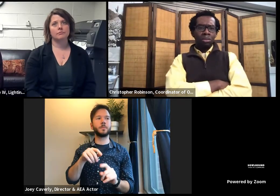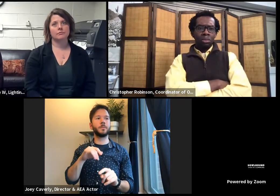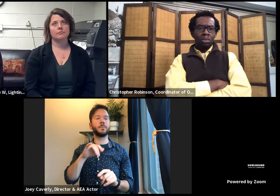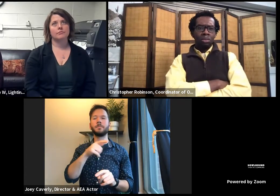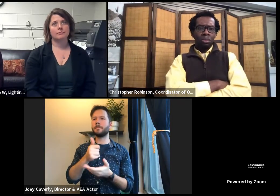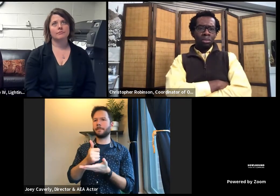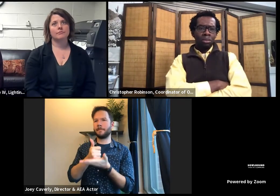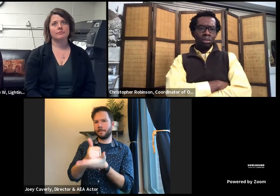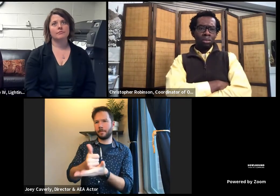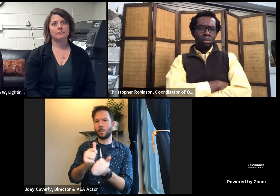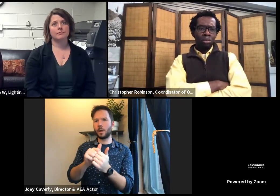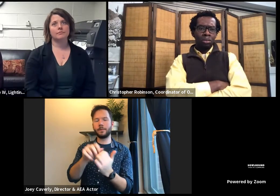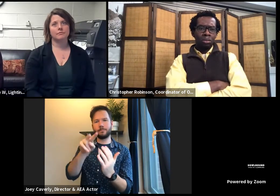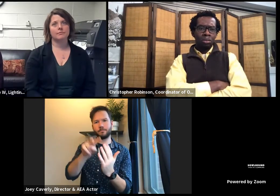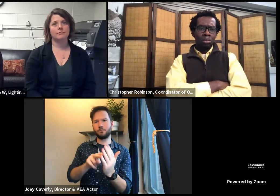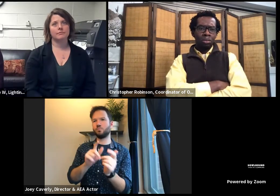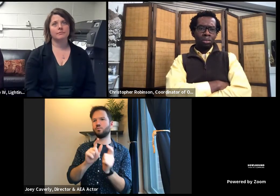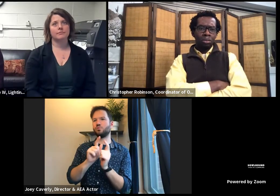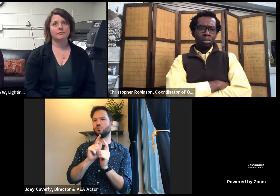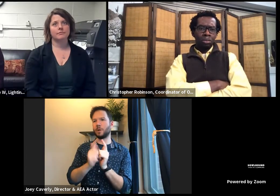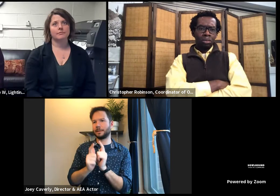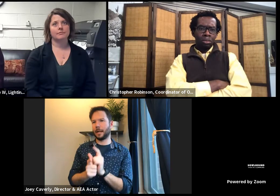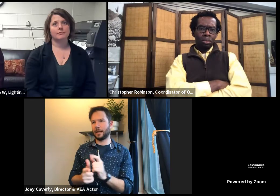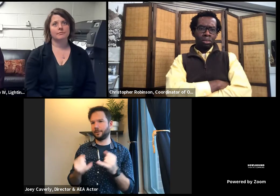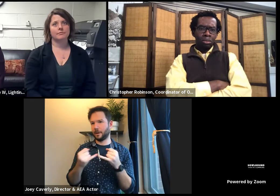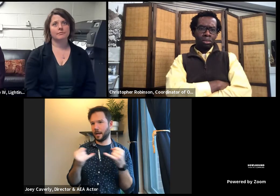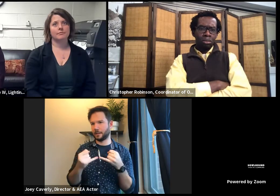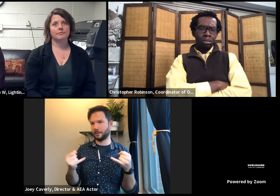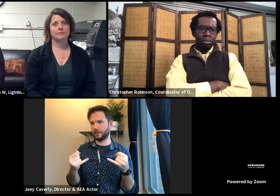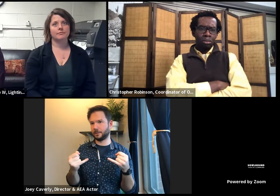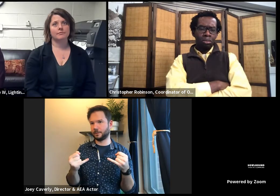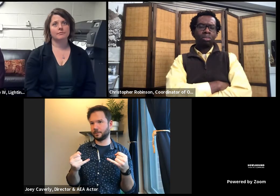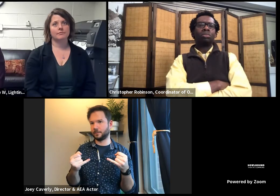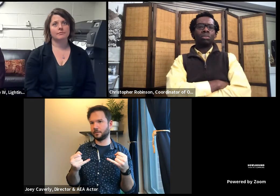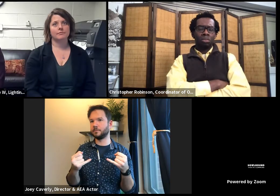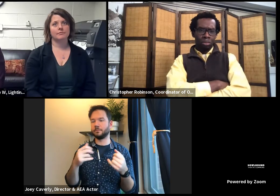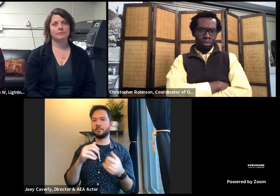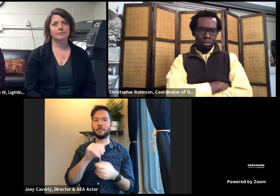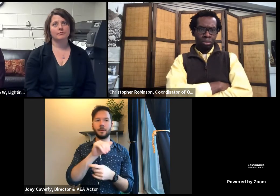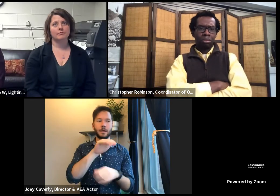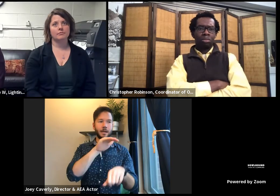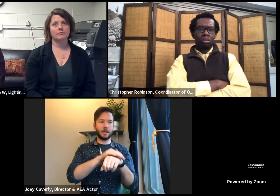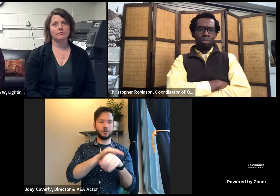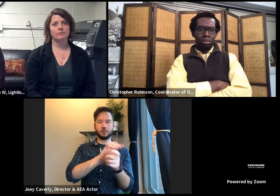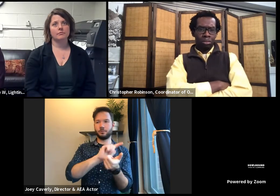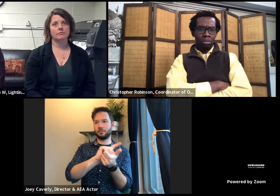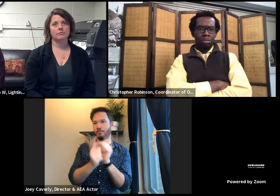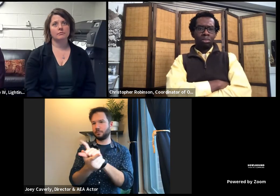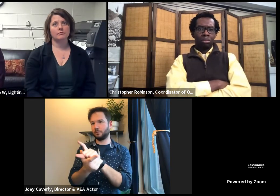but I'll speak to what a DASL is. A DASL help with the translation of the lines